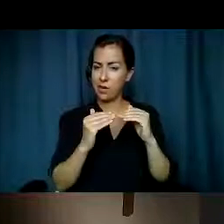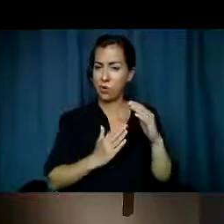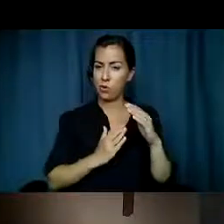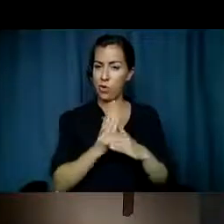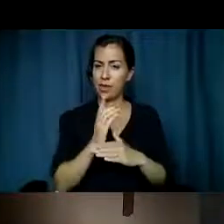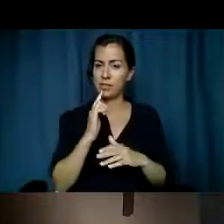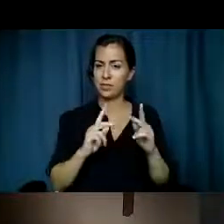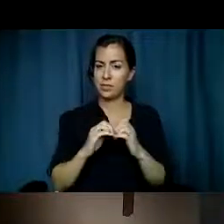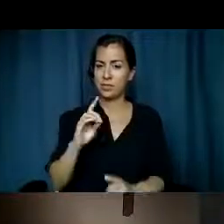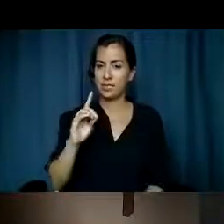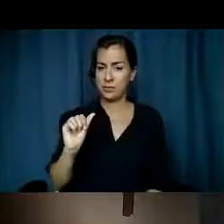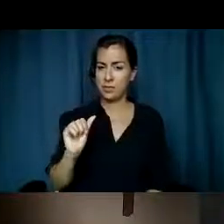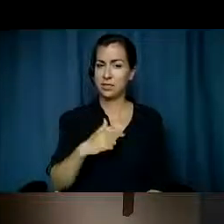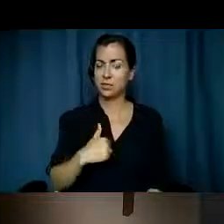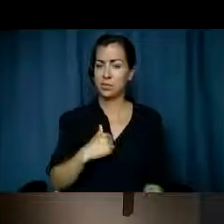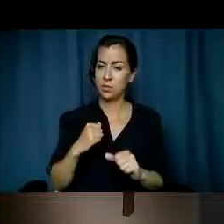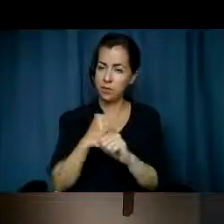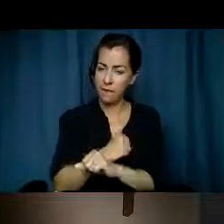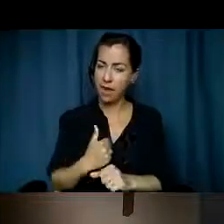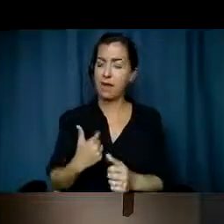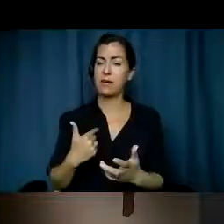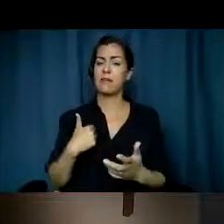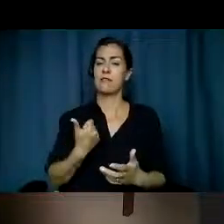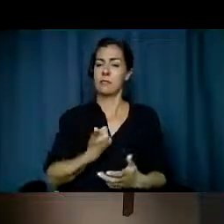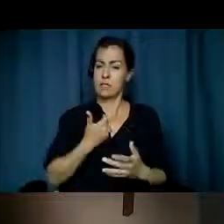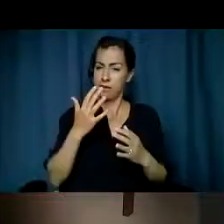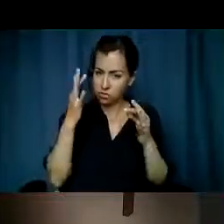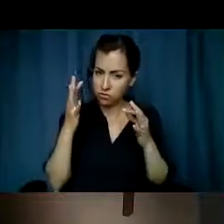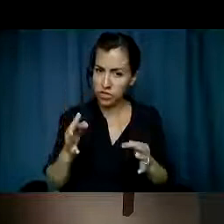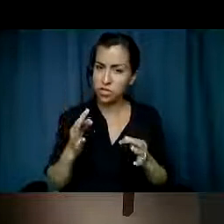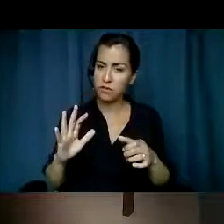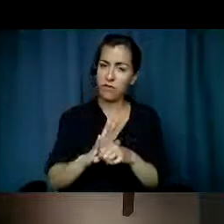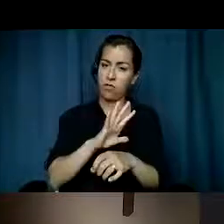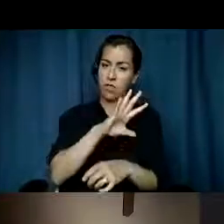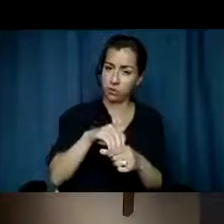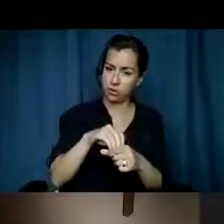you also say what supports should do during the voting process. So I took your